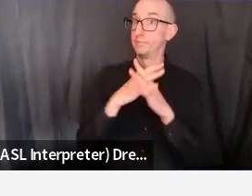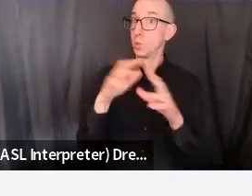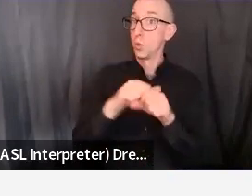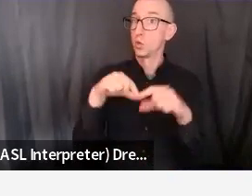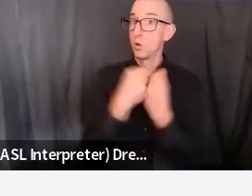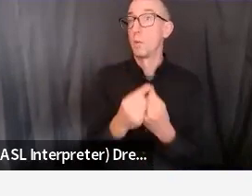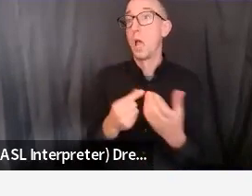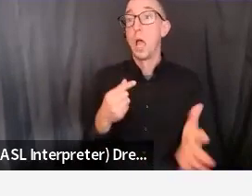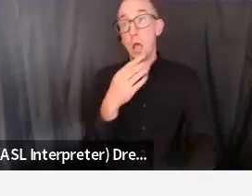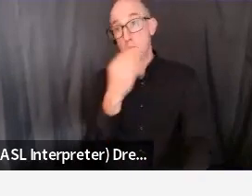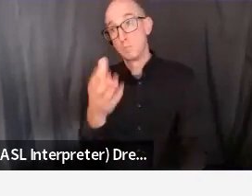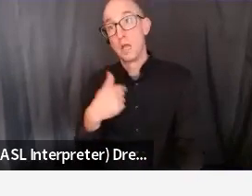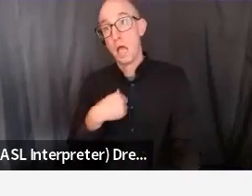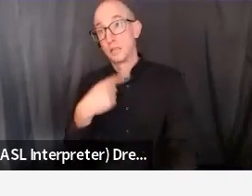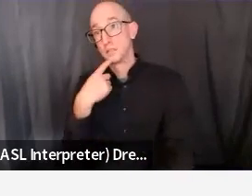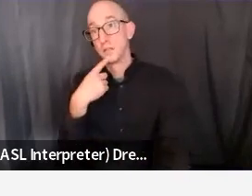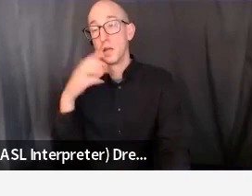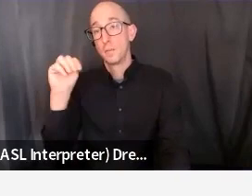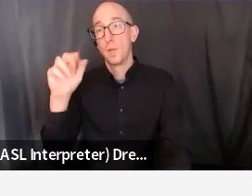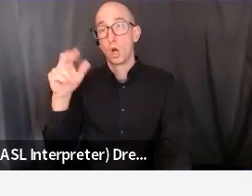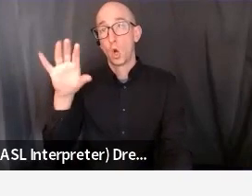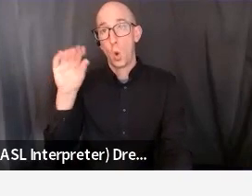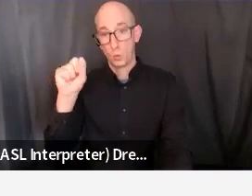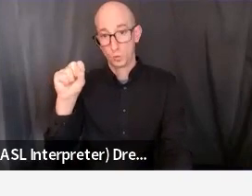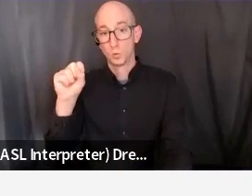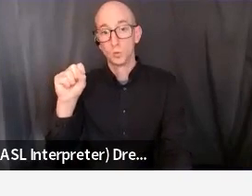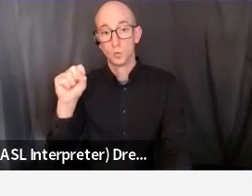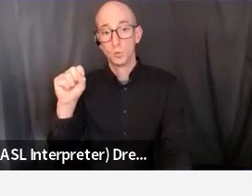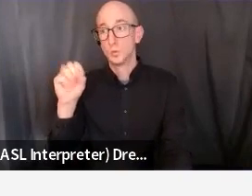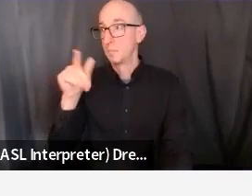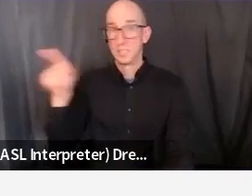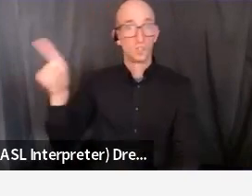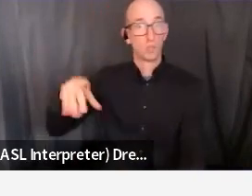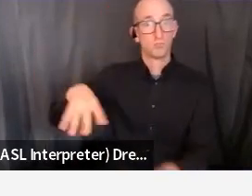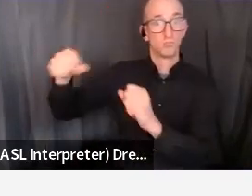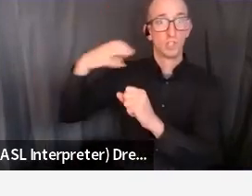and eligible project types, including cleaner port equipment and electrification planning. They are